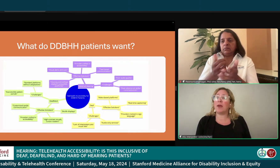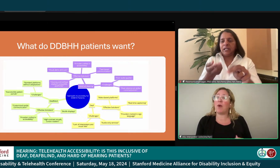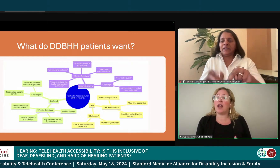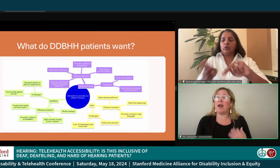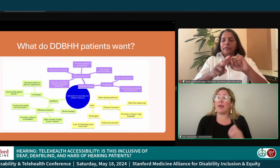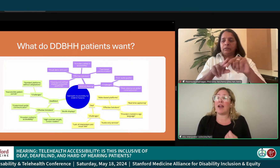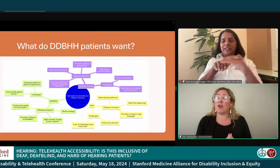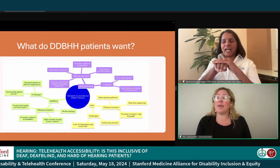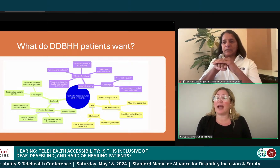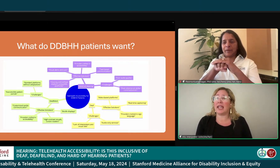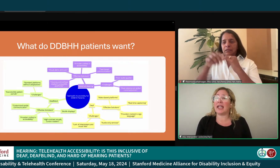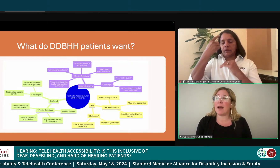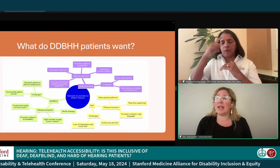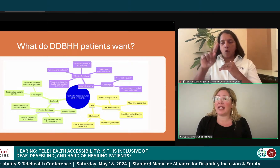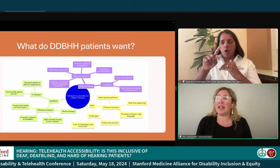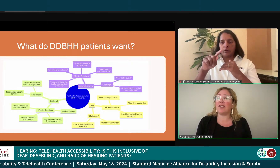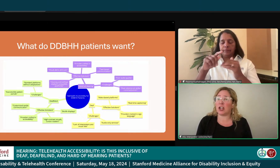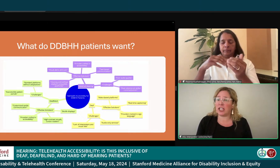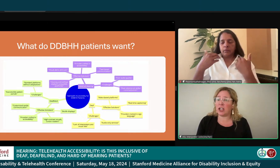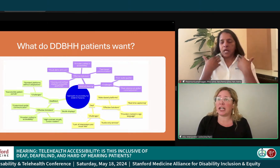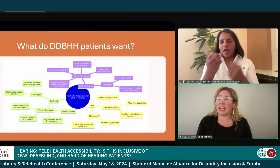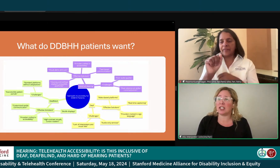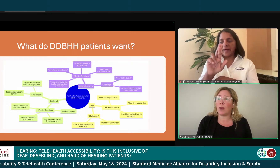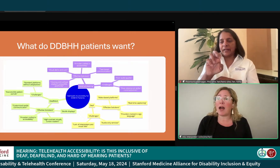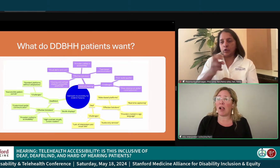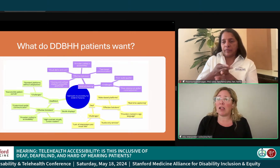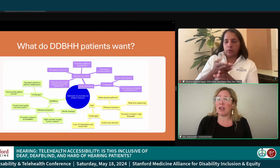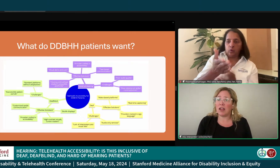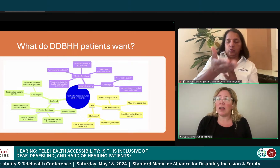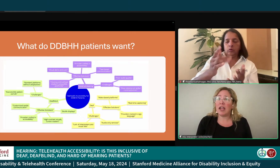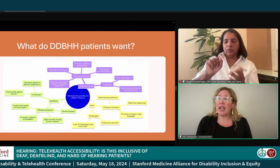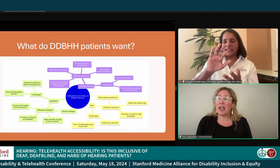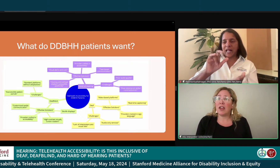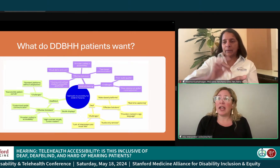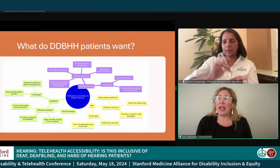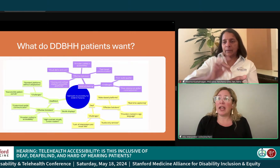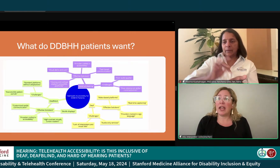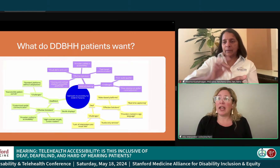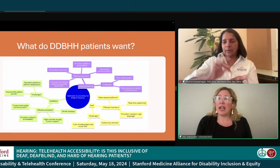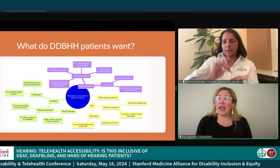and they want a platform that can accommodate their hearing aids as well of